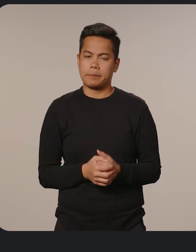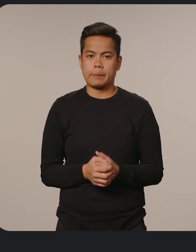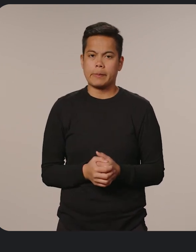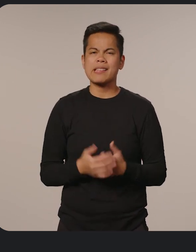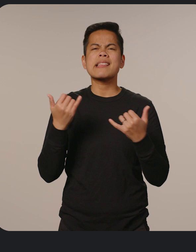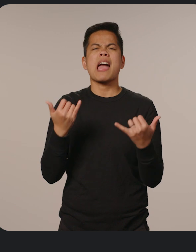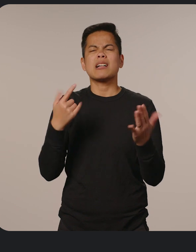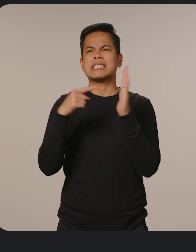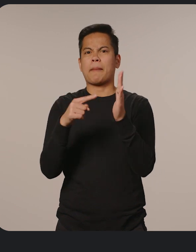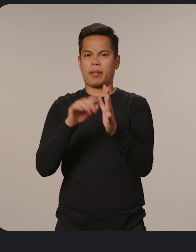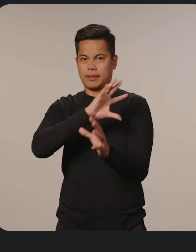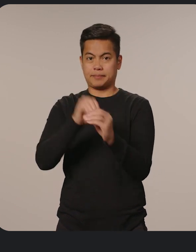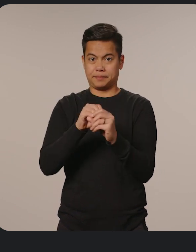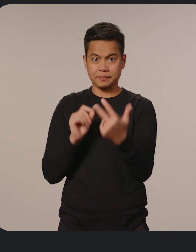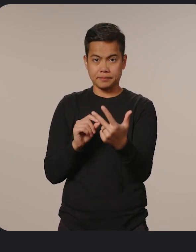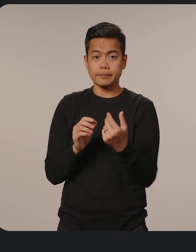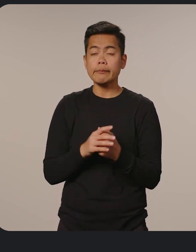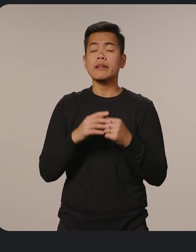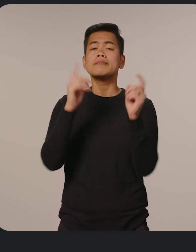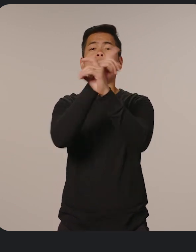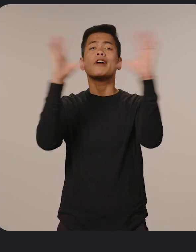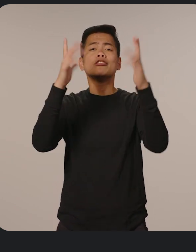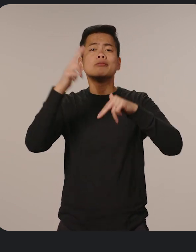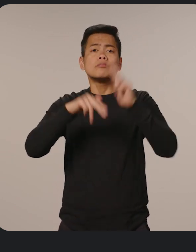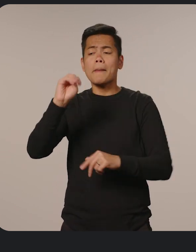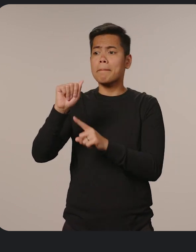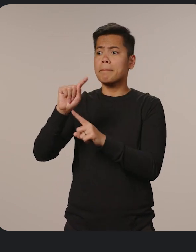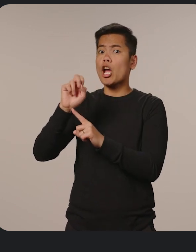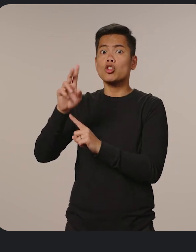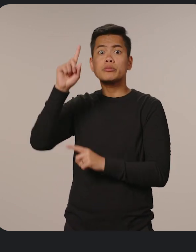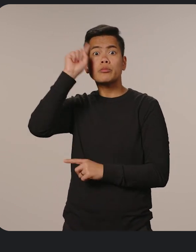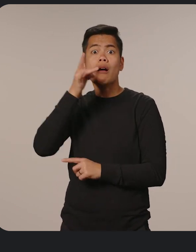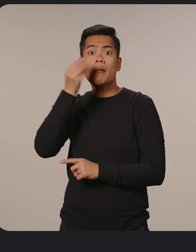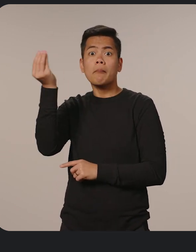Imagine you want to build a Matter smart light bulb and have your users control it with your own app.